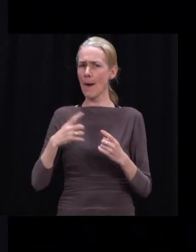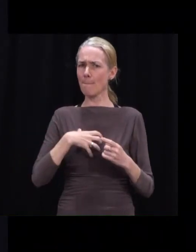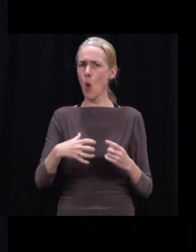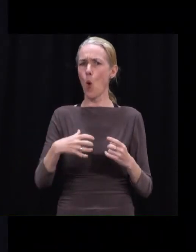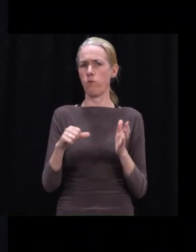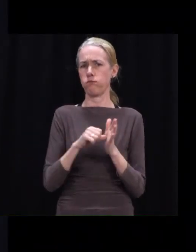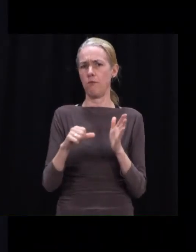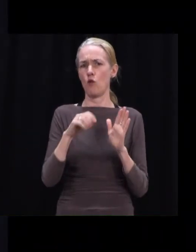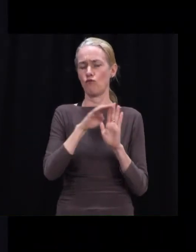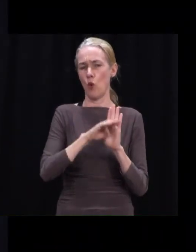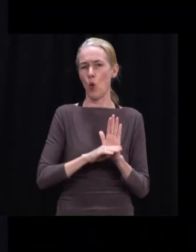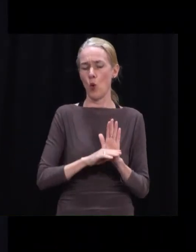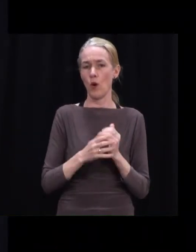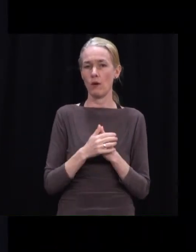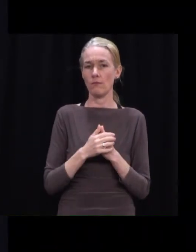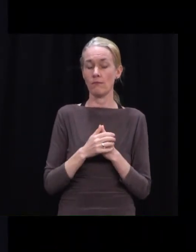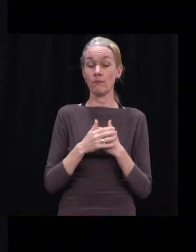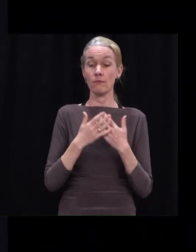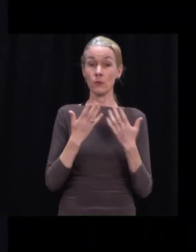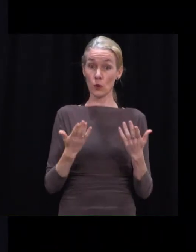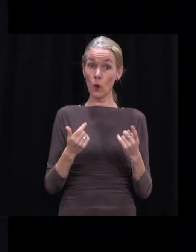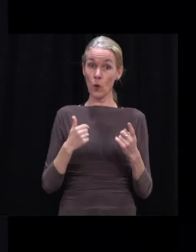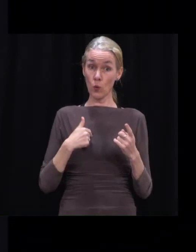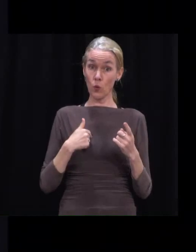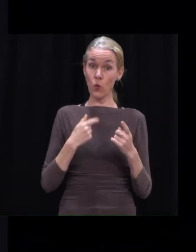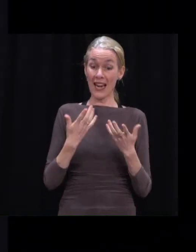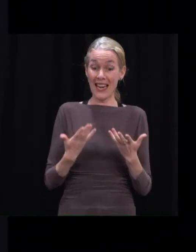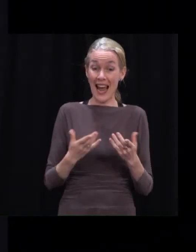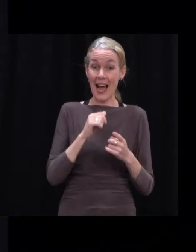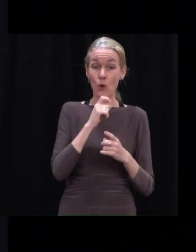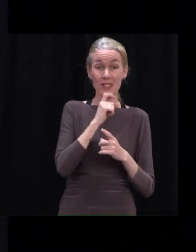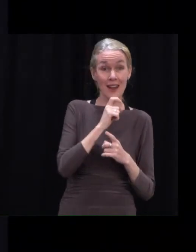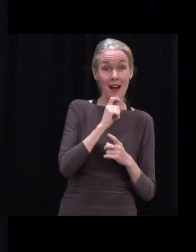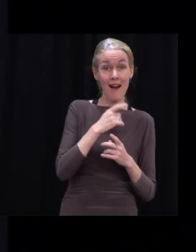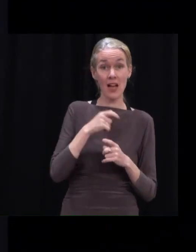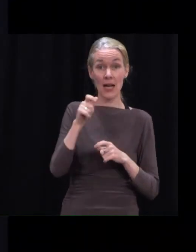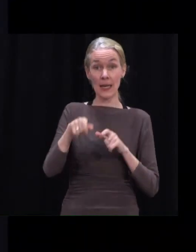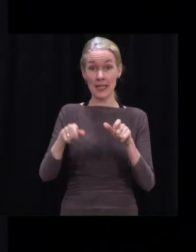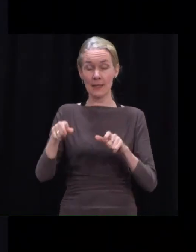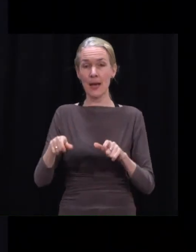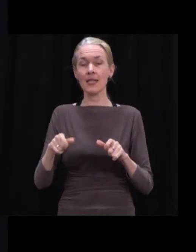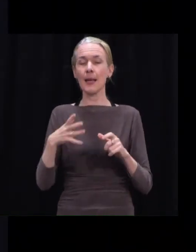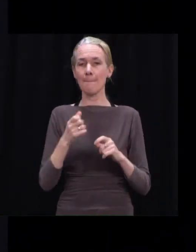accordance with strict rules.